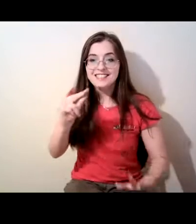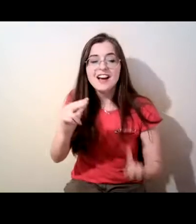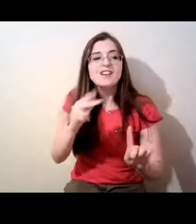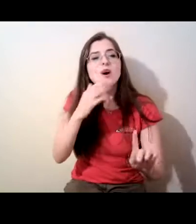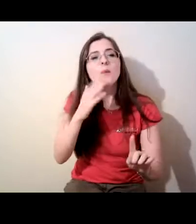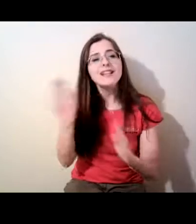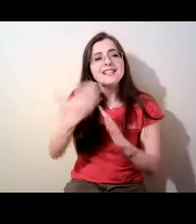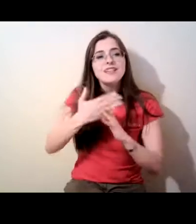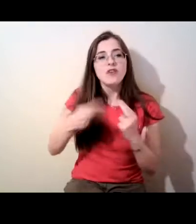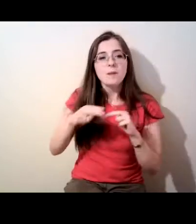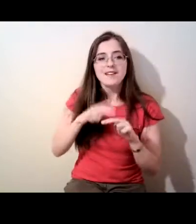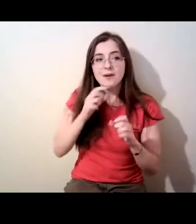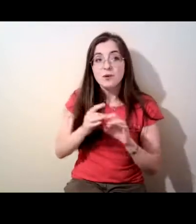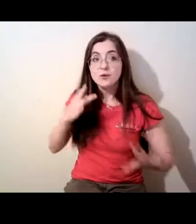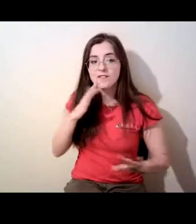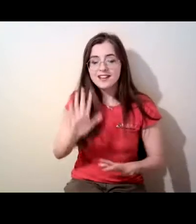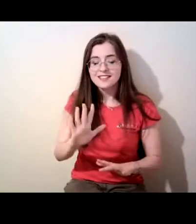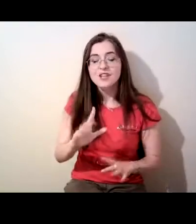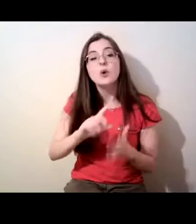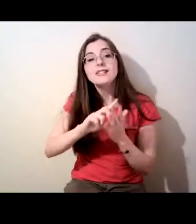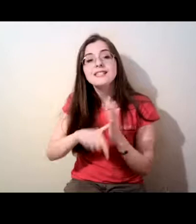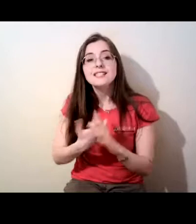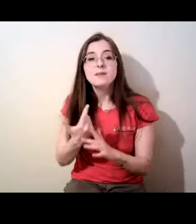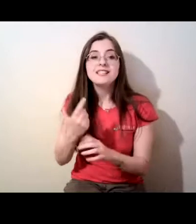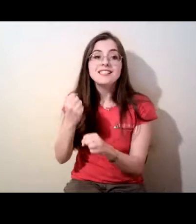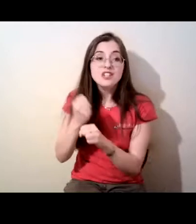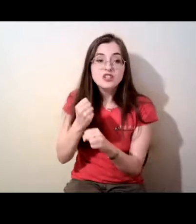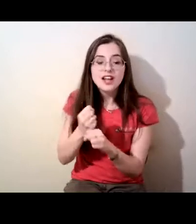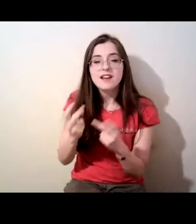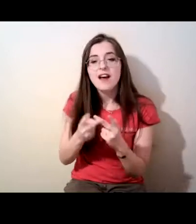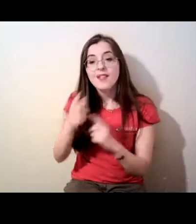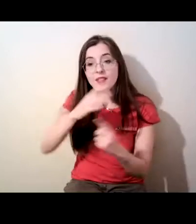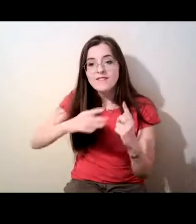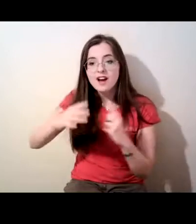um so disability gender and the environment is something that brings together my past